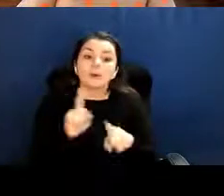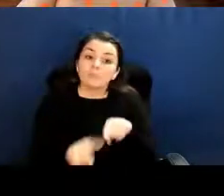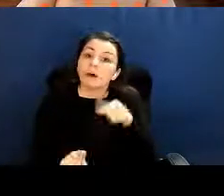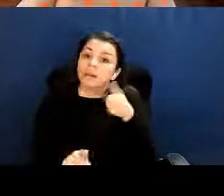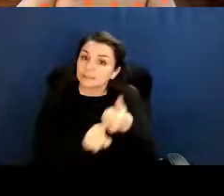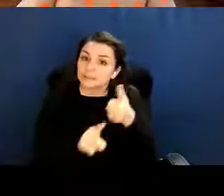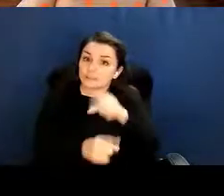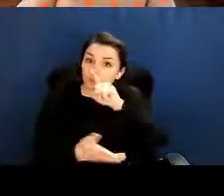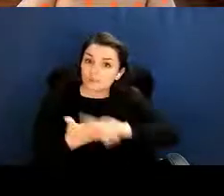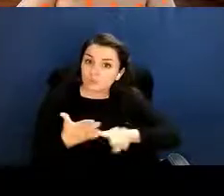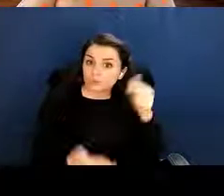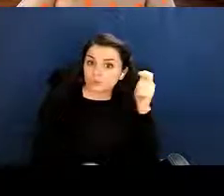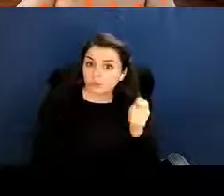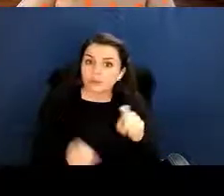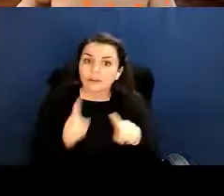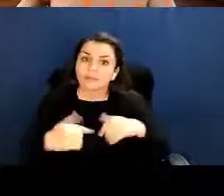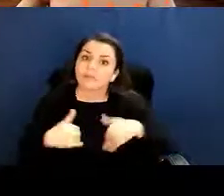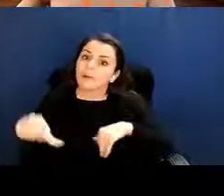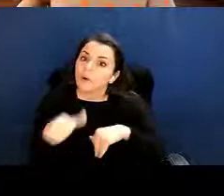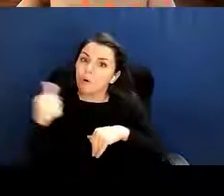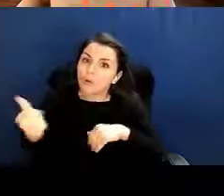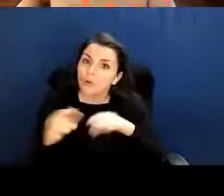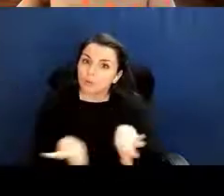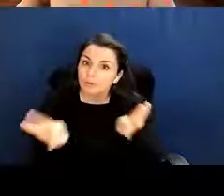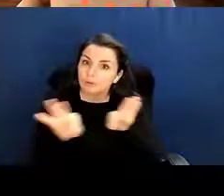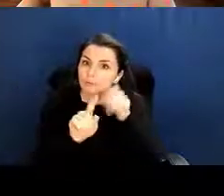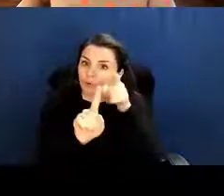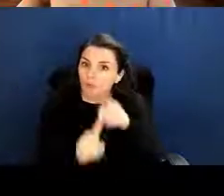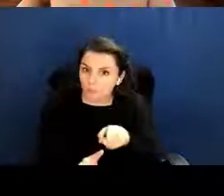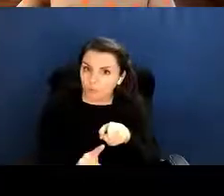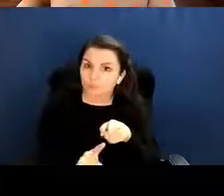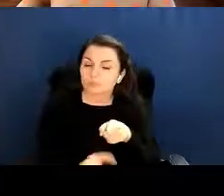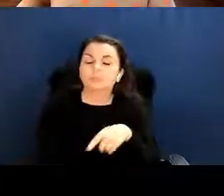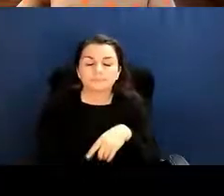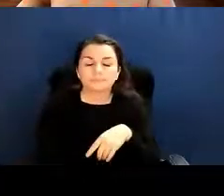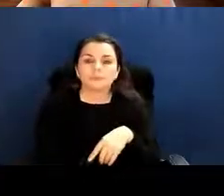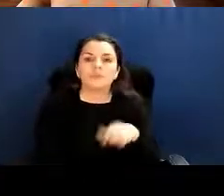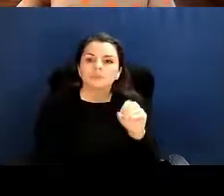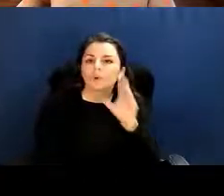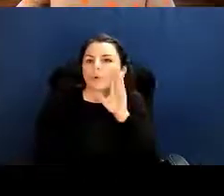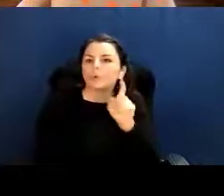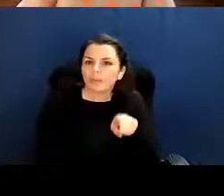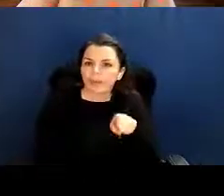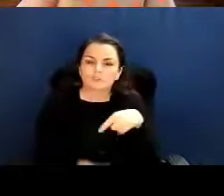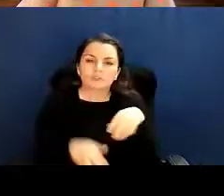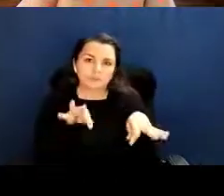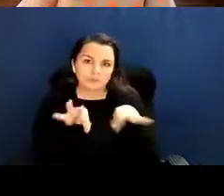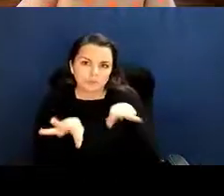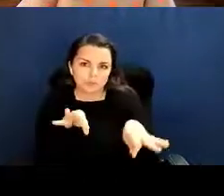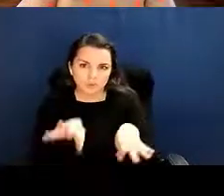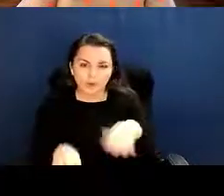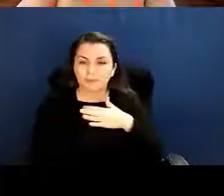that I mentioned that make it different from the R01. So you will also need to describe the research opportunities